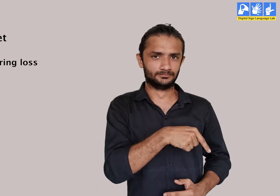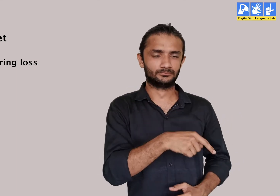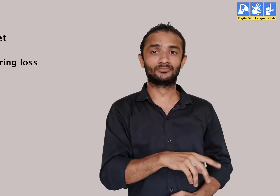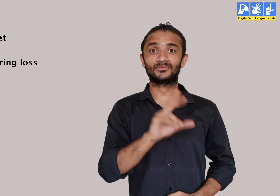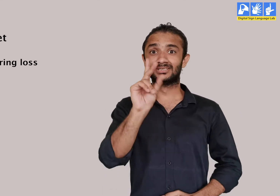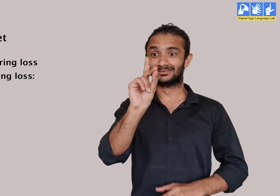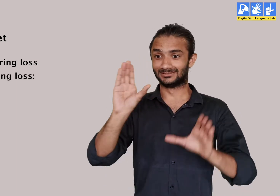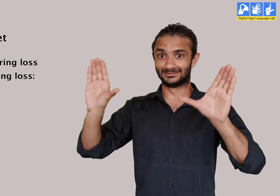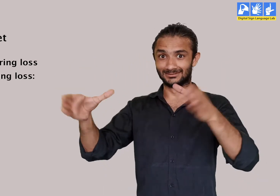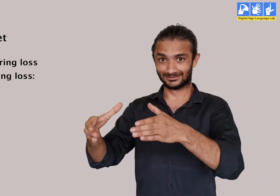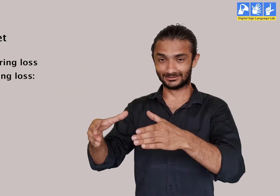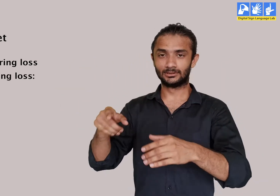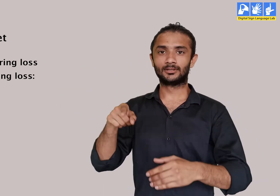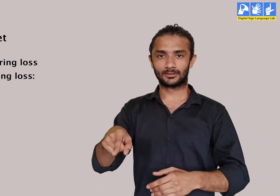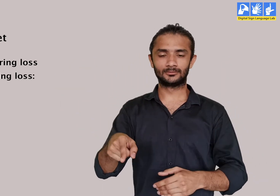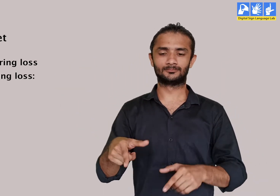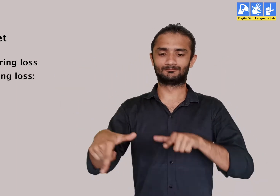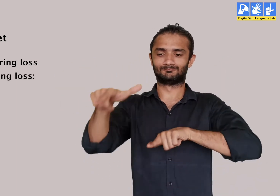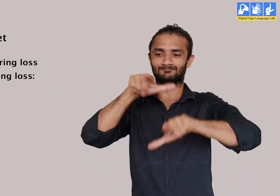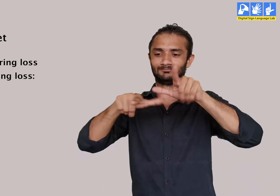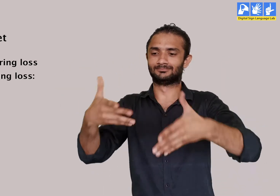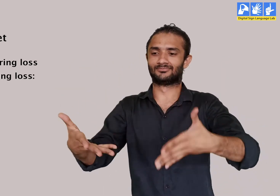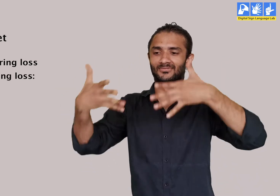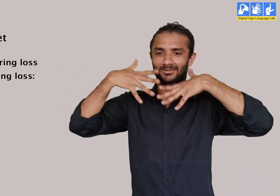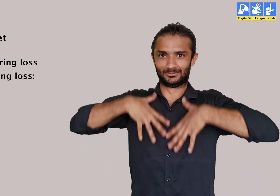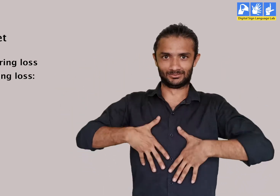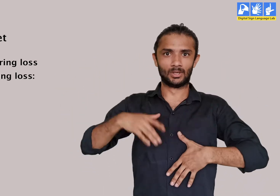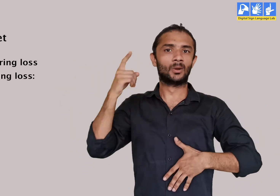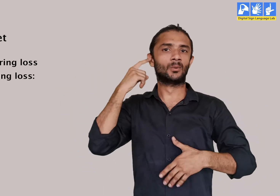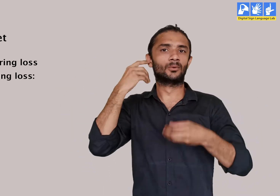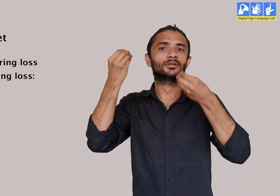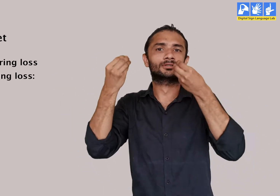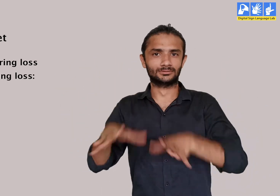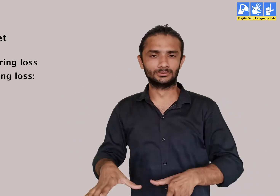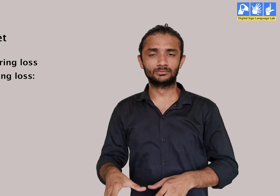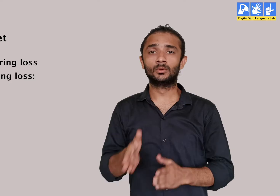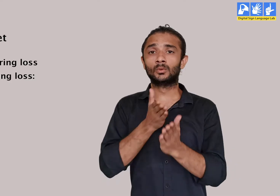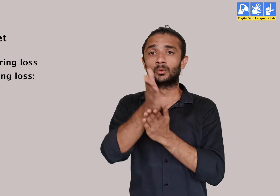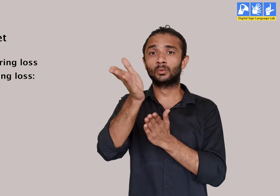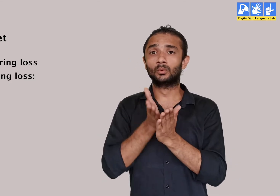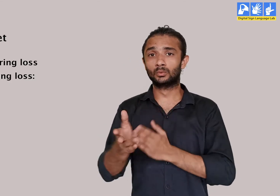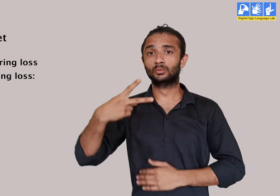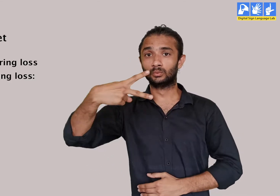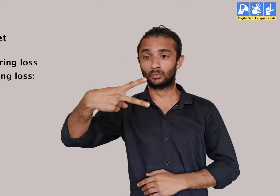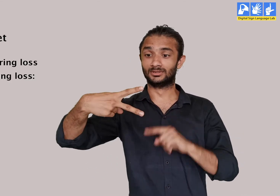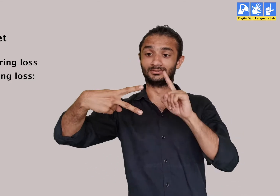Second is Acquired hearing loss. It can be classified in two ways: